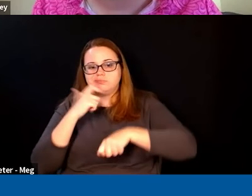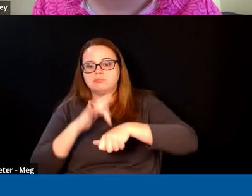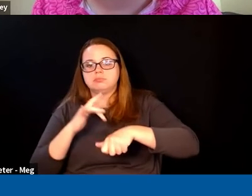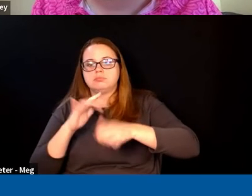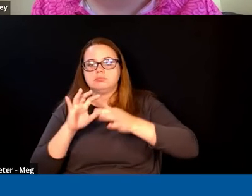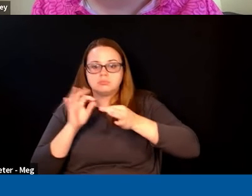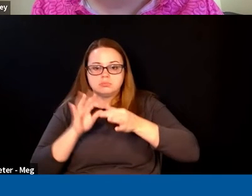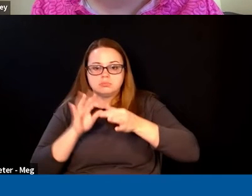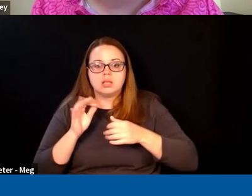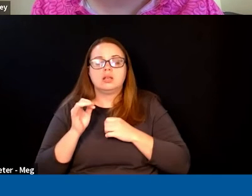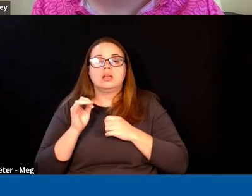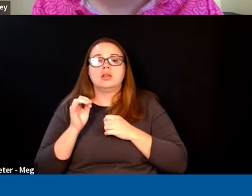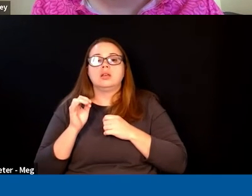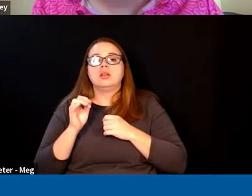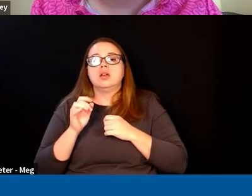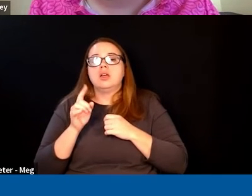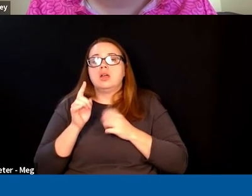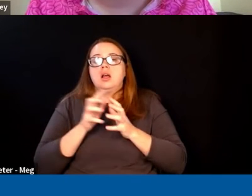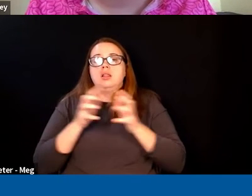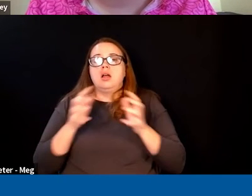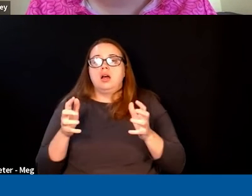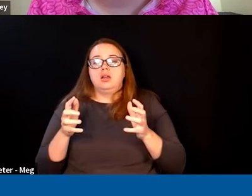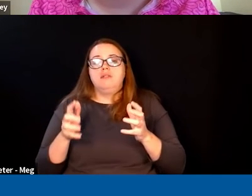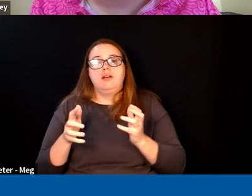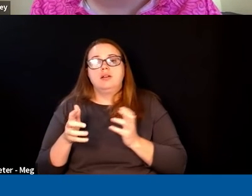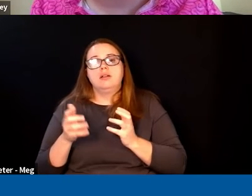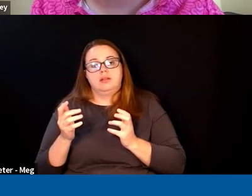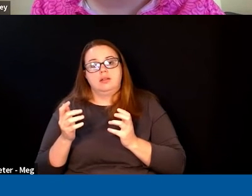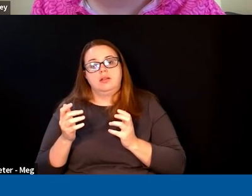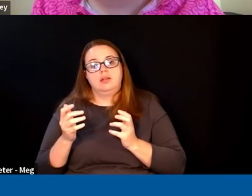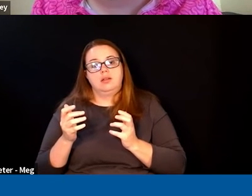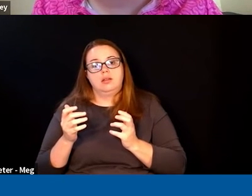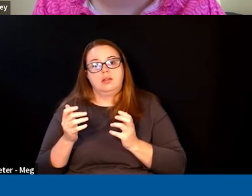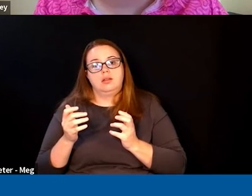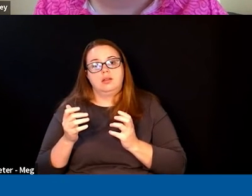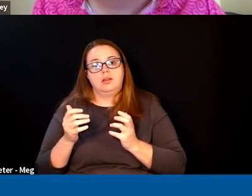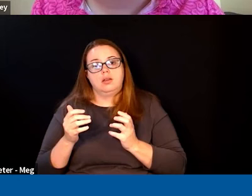is there's a lot of weight behind this upcoming standard, cross-browser standard,